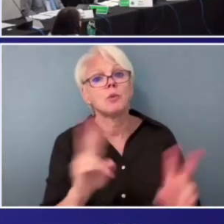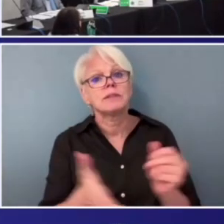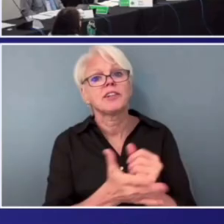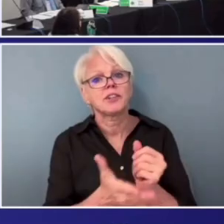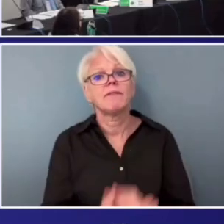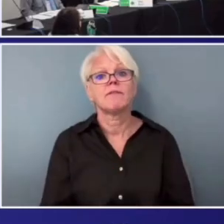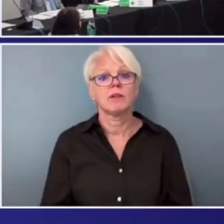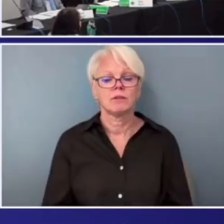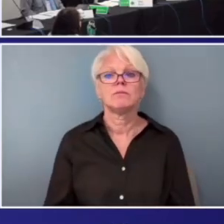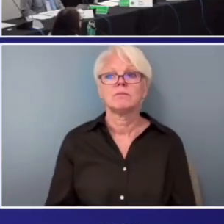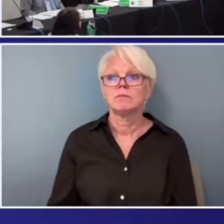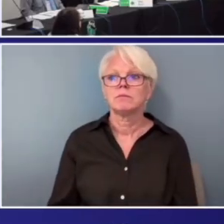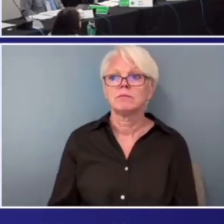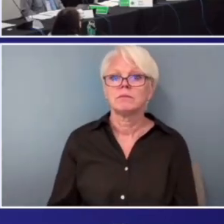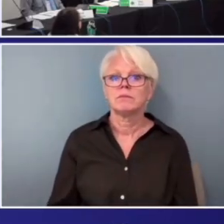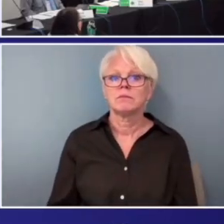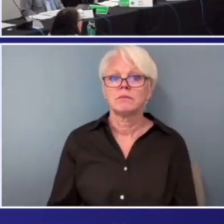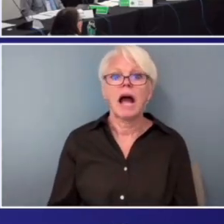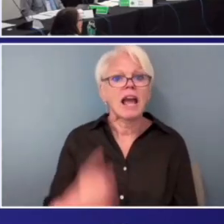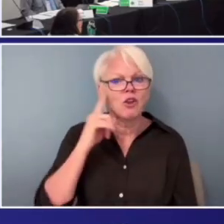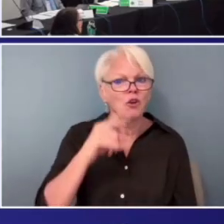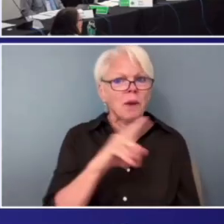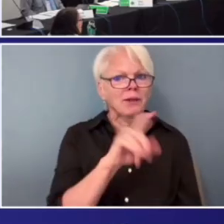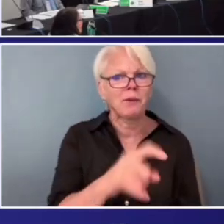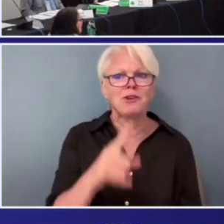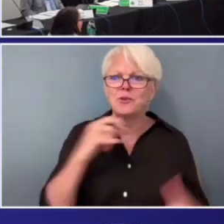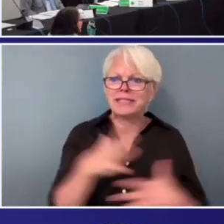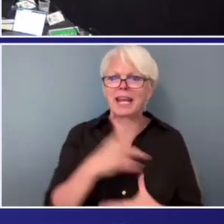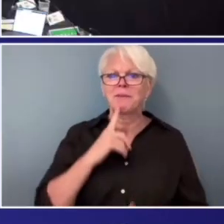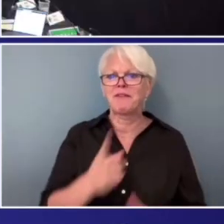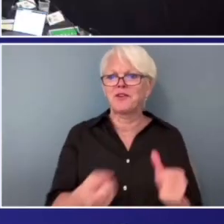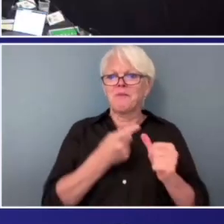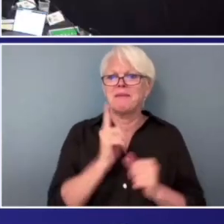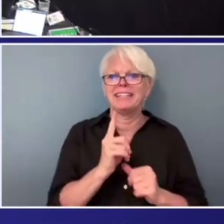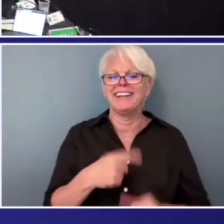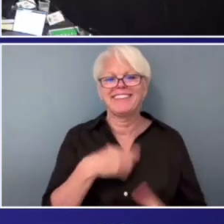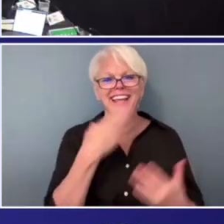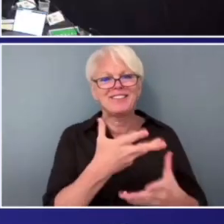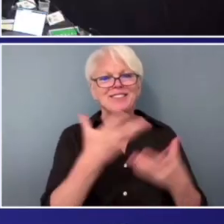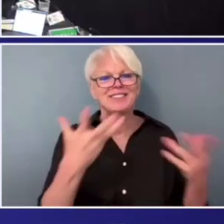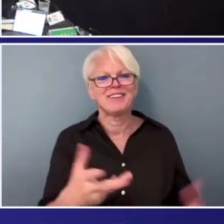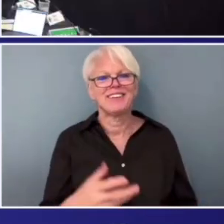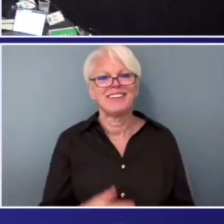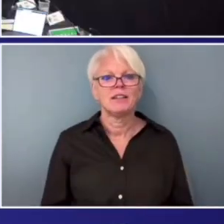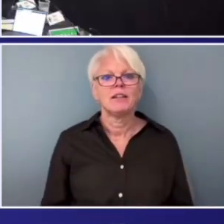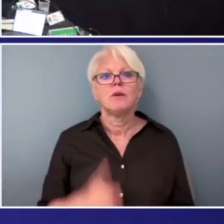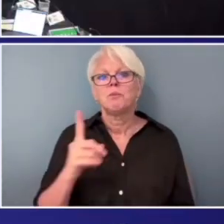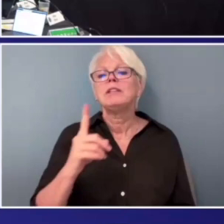I thought you had a question there. You scared me for a minute. Thanks so much. We do have one last question from Faisal.